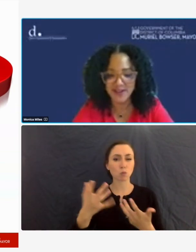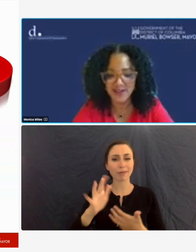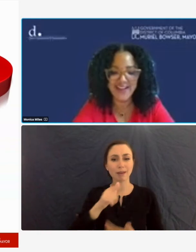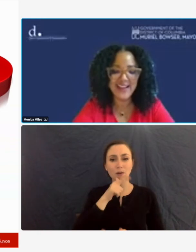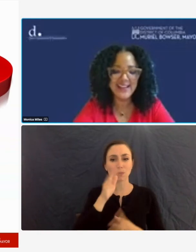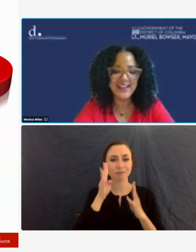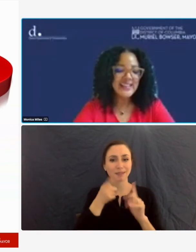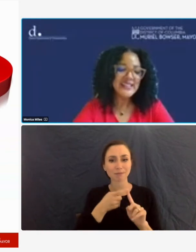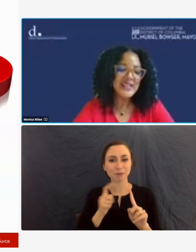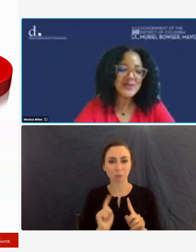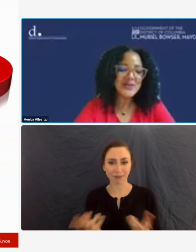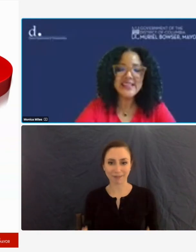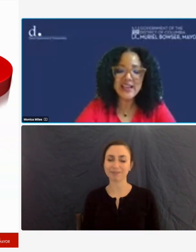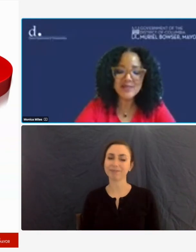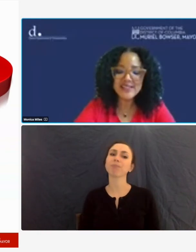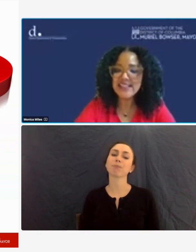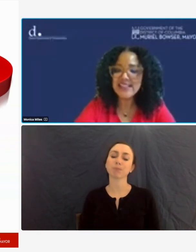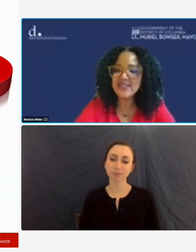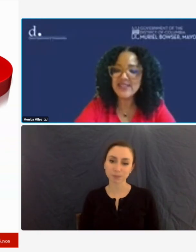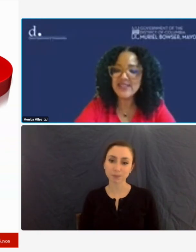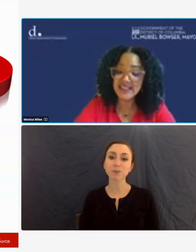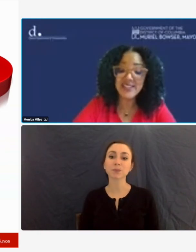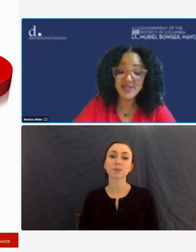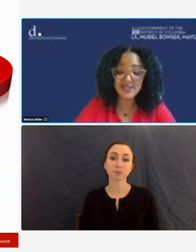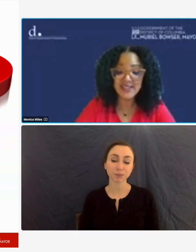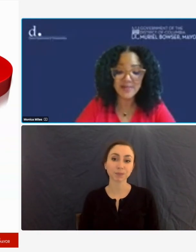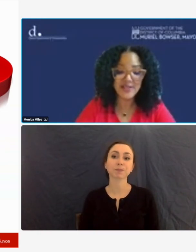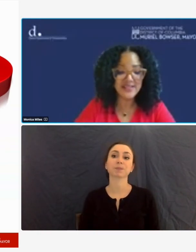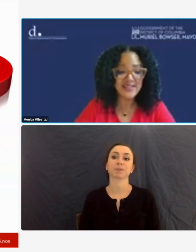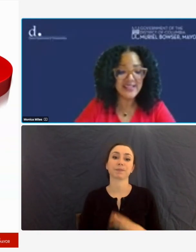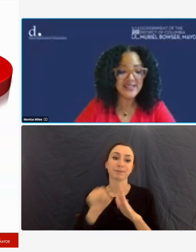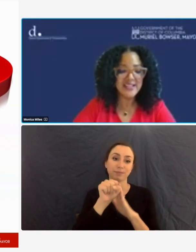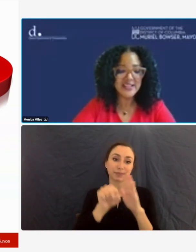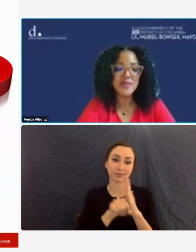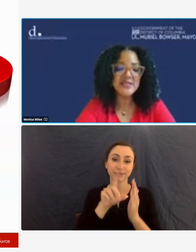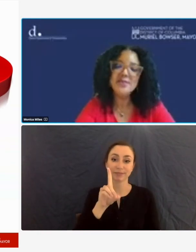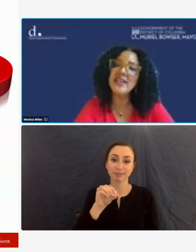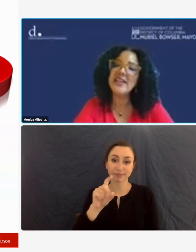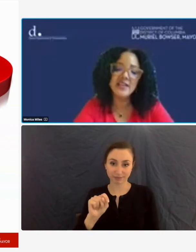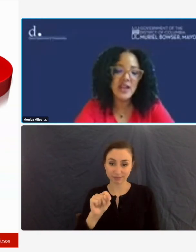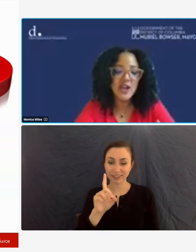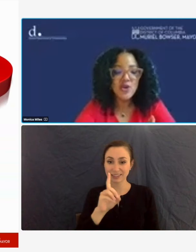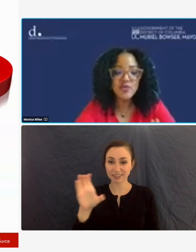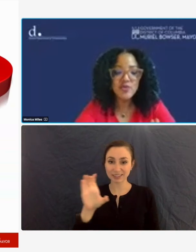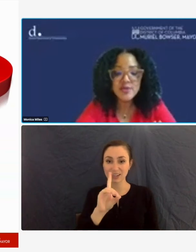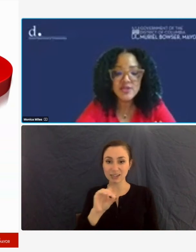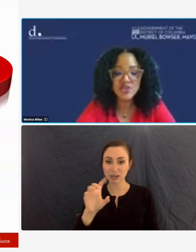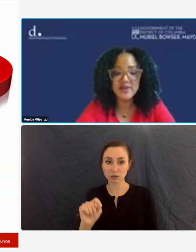okay so the um state dots and the district of columbia vot it must obtain reasonable assurance